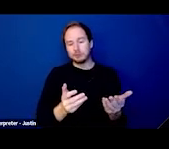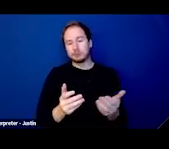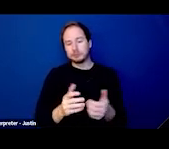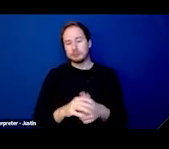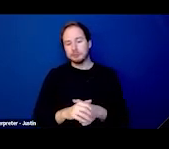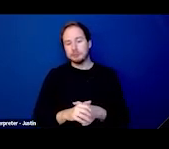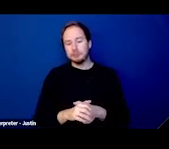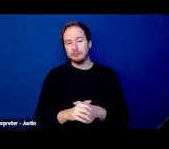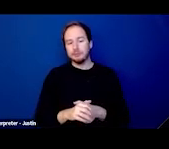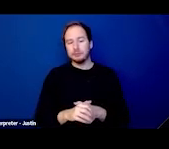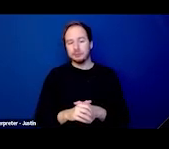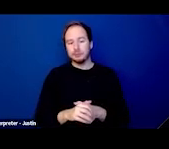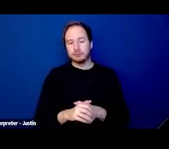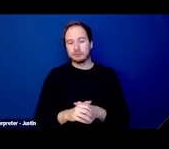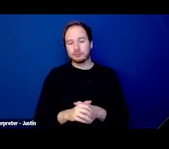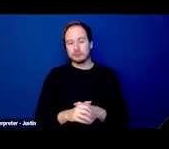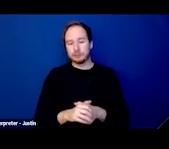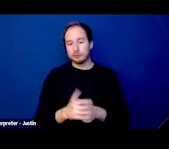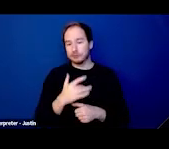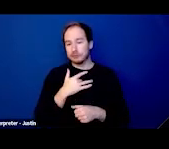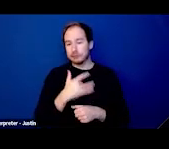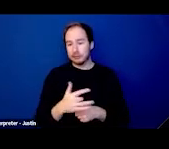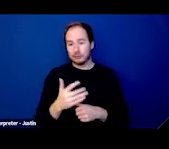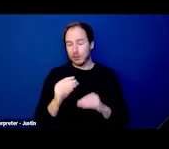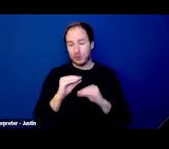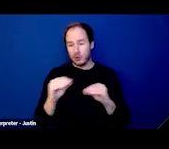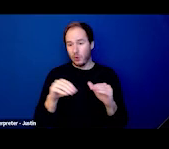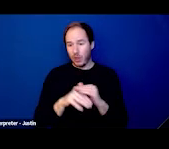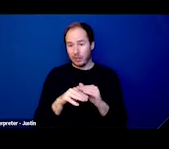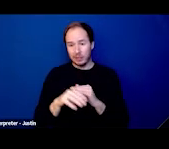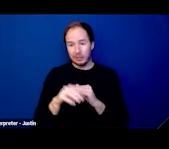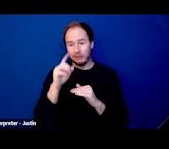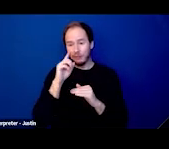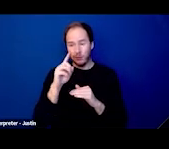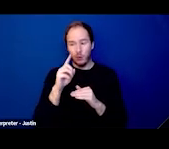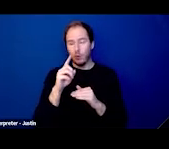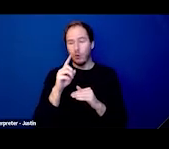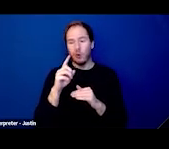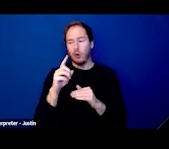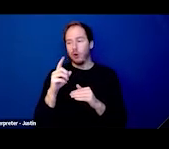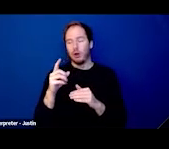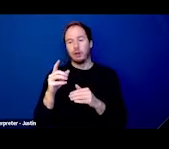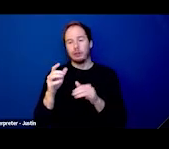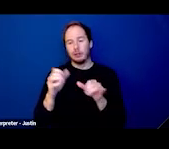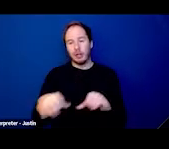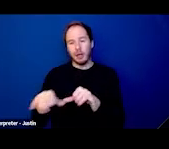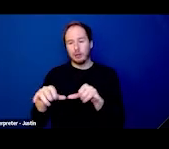There's likely little or no access to mainstream behavioral healthcare providers for most folks who are living unsheltered,